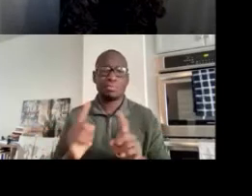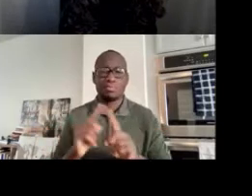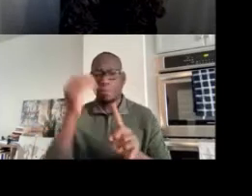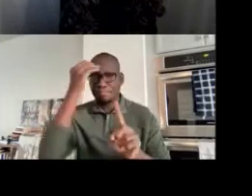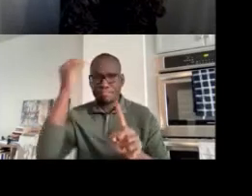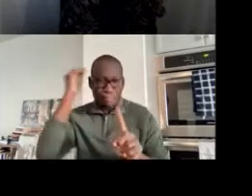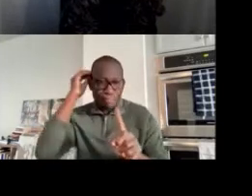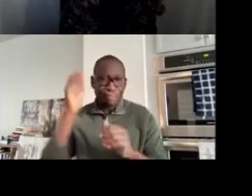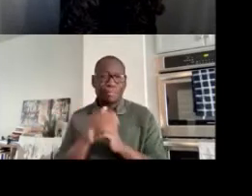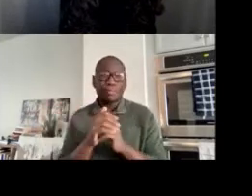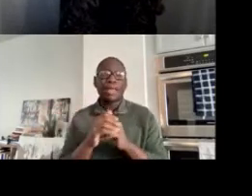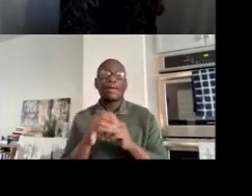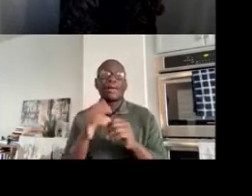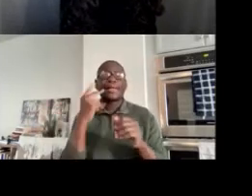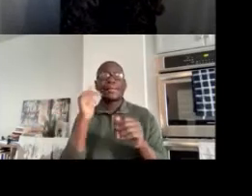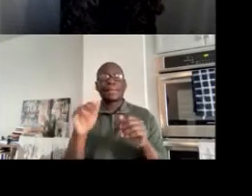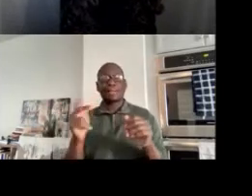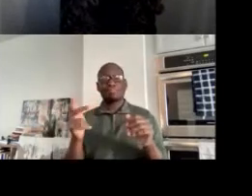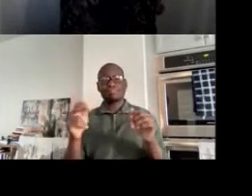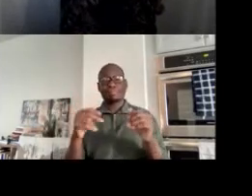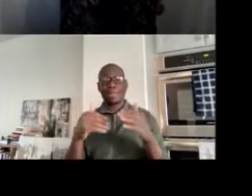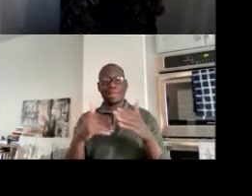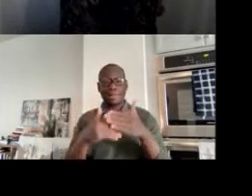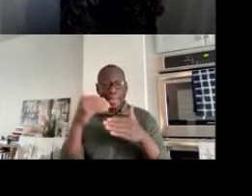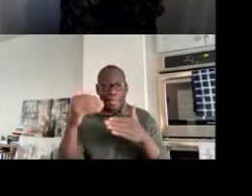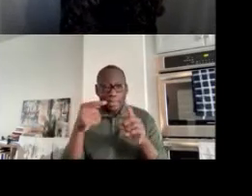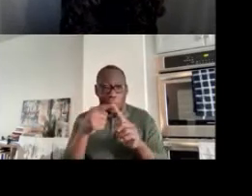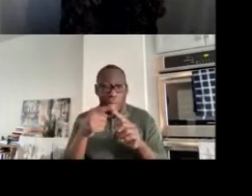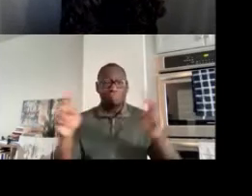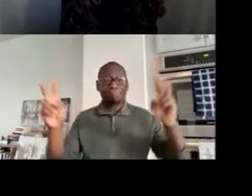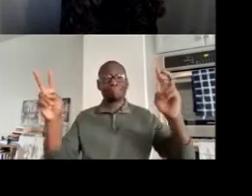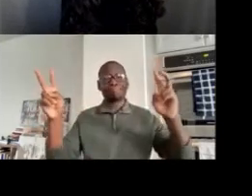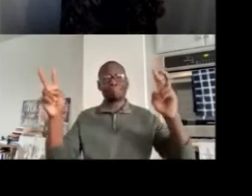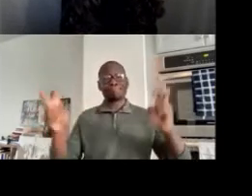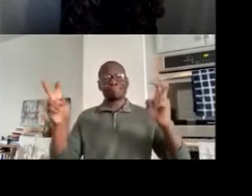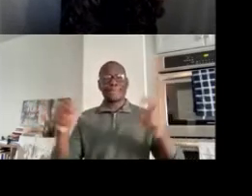mind. I don't have time to go into those but just file that away for future reference.